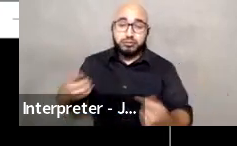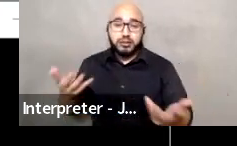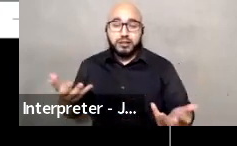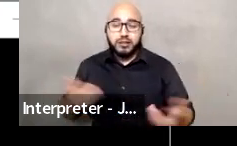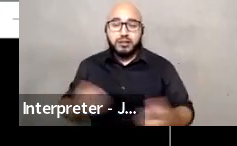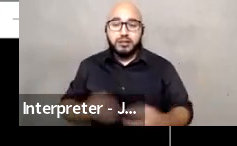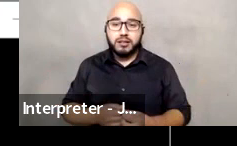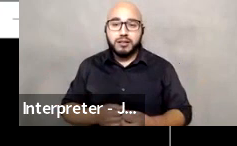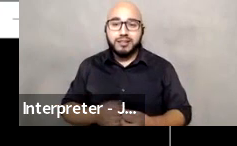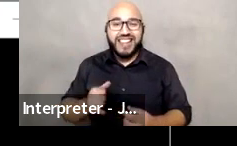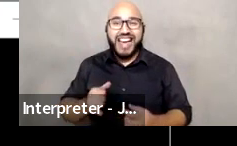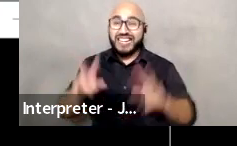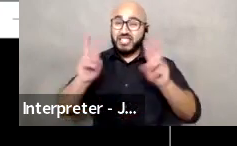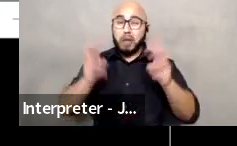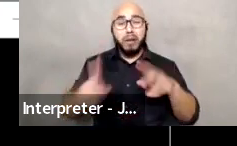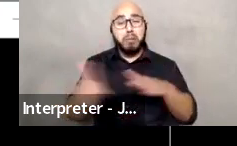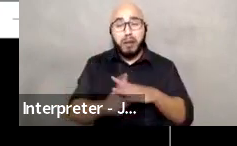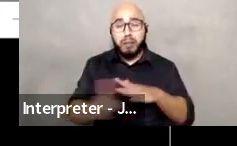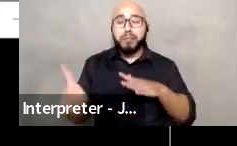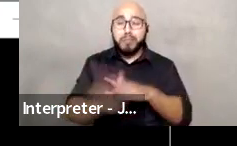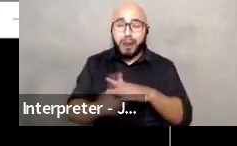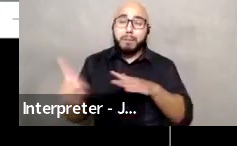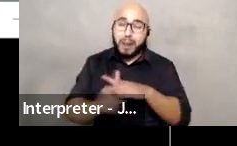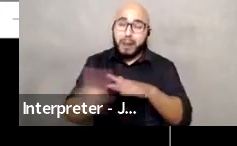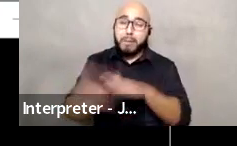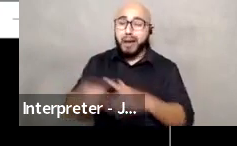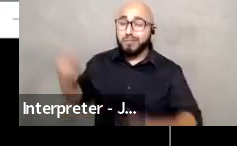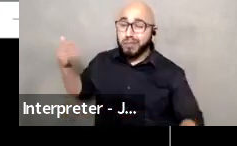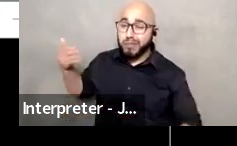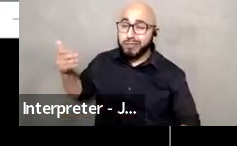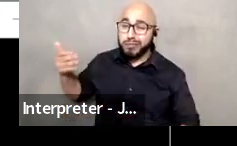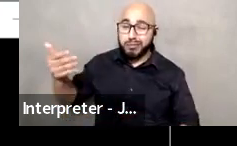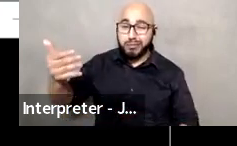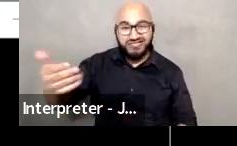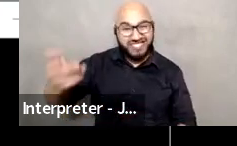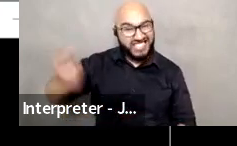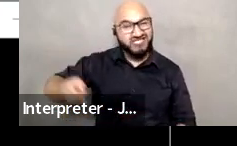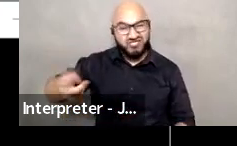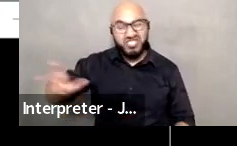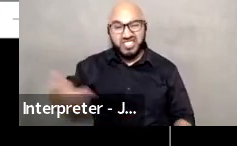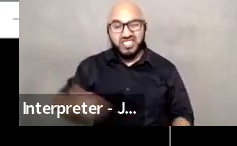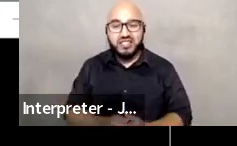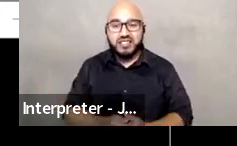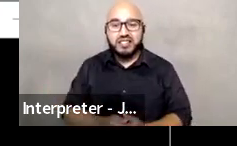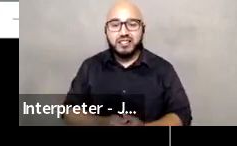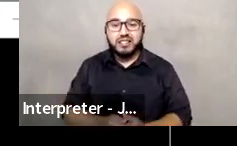Comes up. Again and again. Throughout our. History. You know. How did not just not.